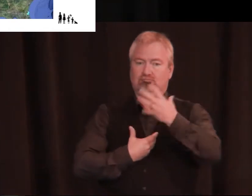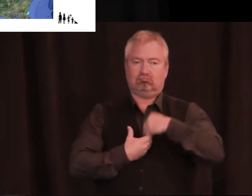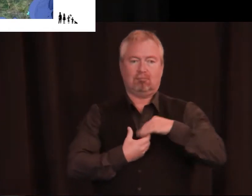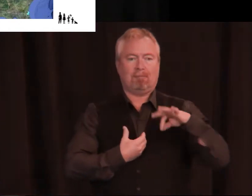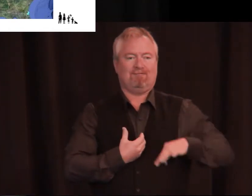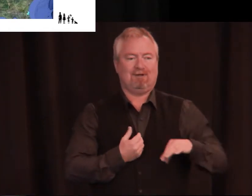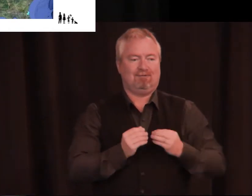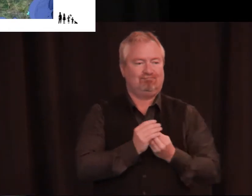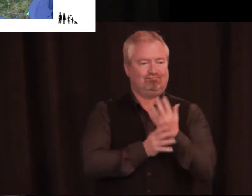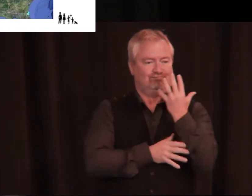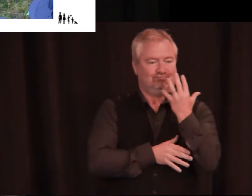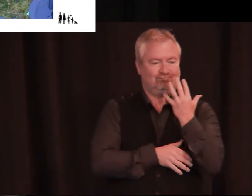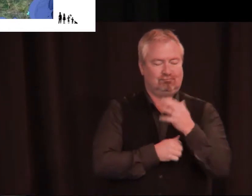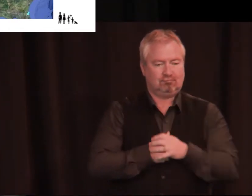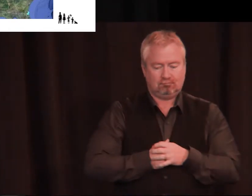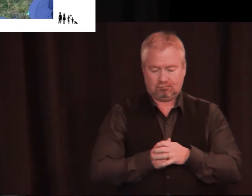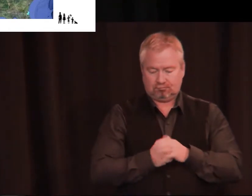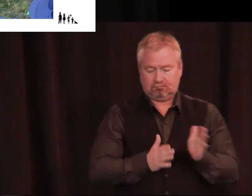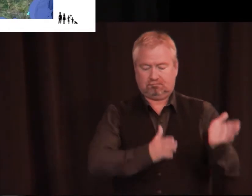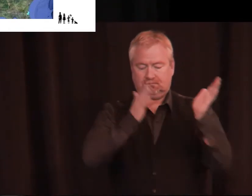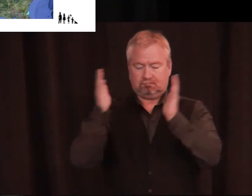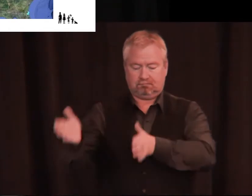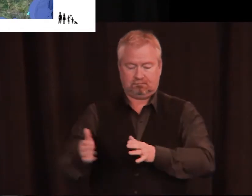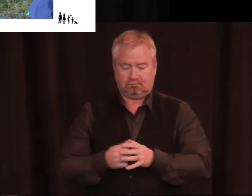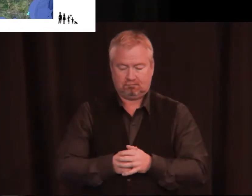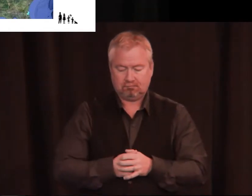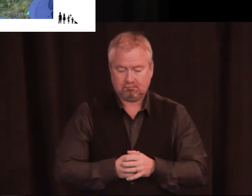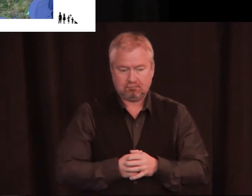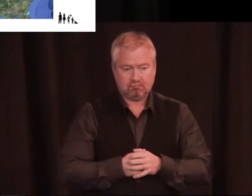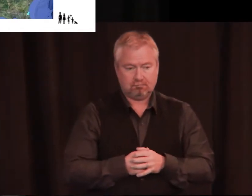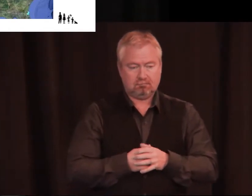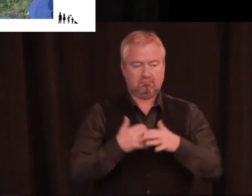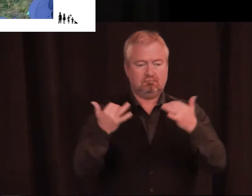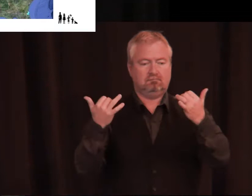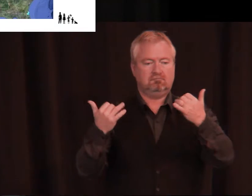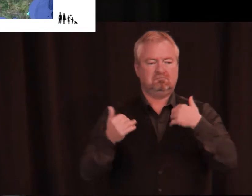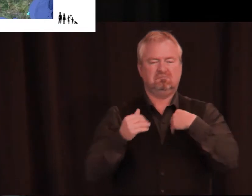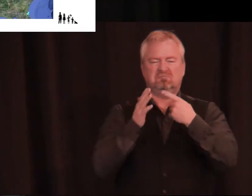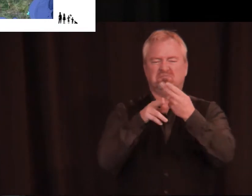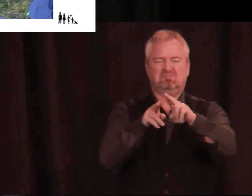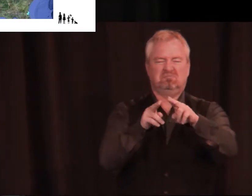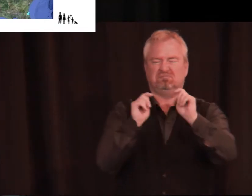All right. So, like I said, I'm going to give you a little bit of quick background of the OCHL study,